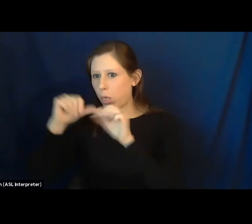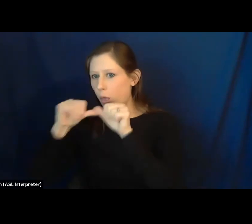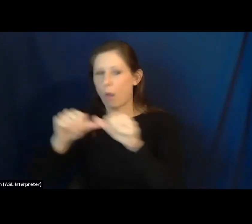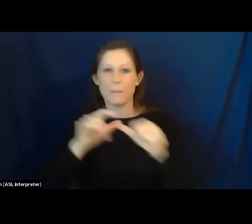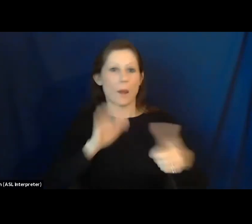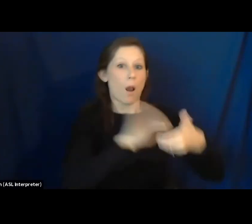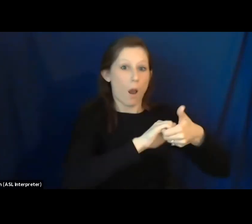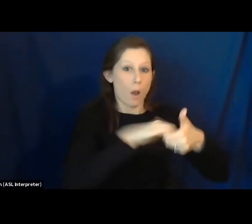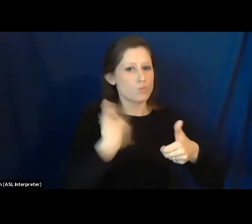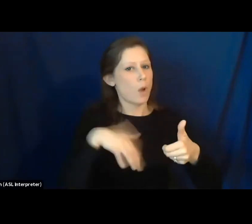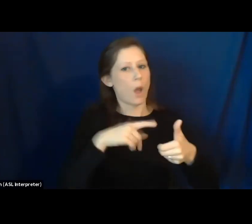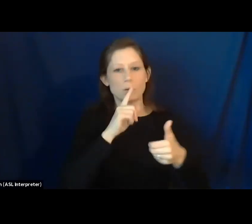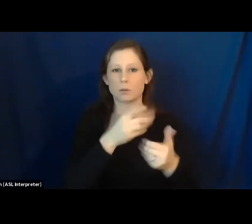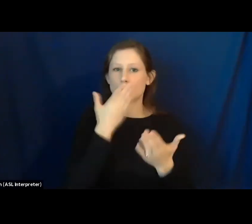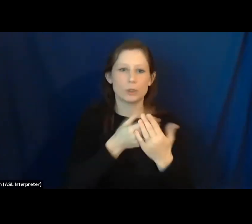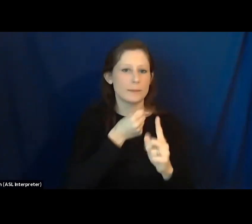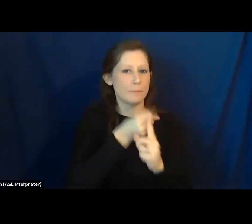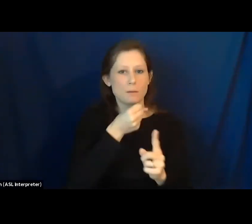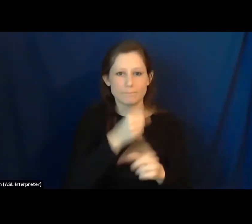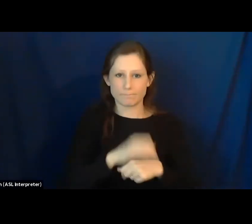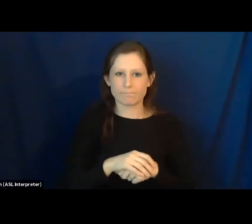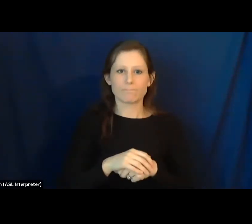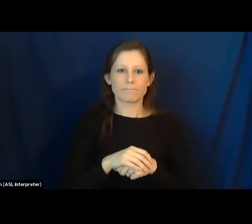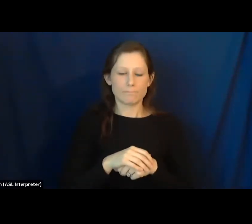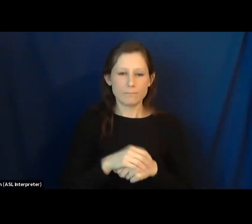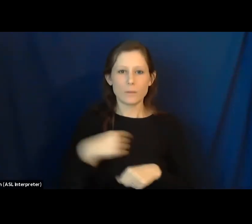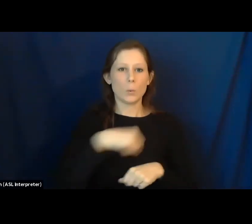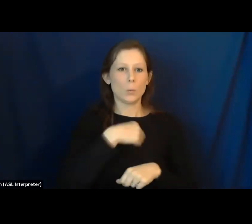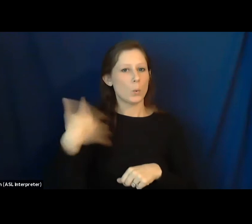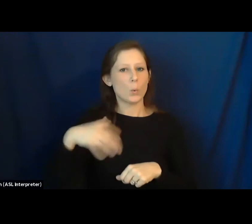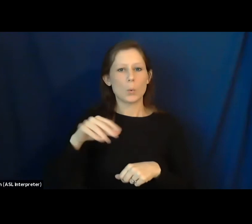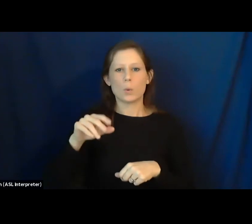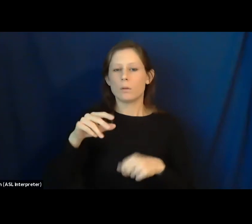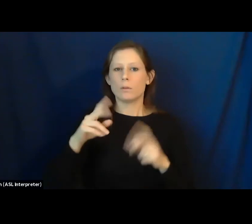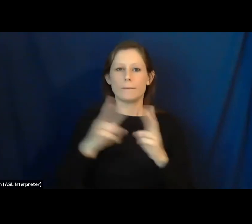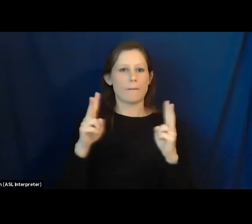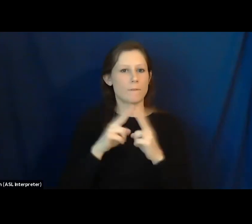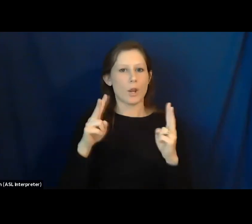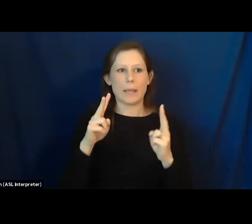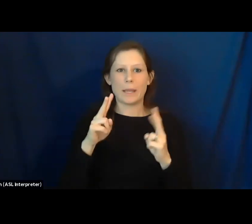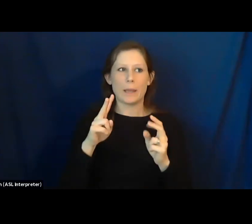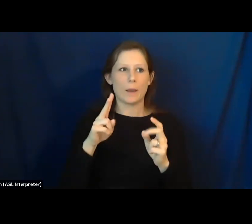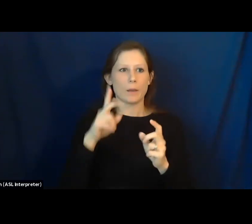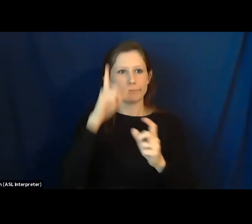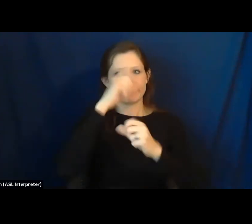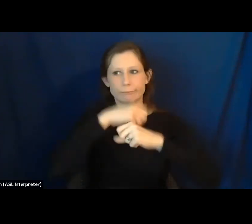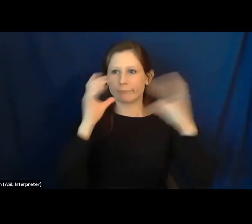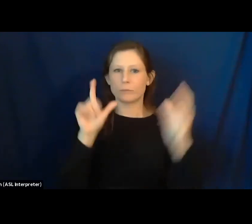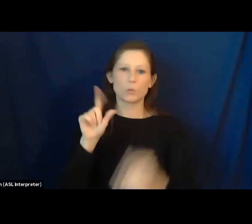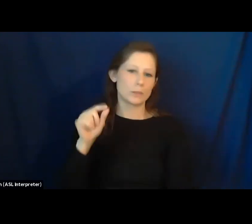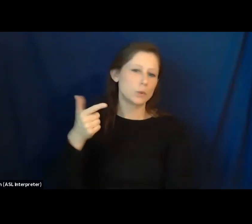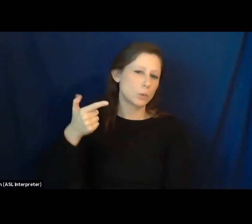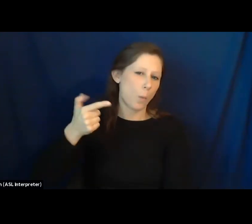So you know, we're very, very realistic for 2021 when it comes to the arts and culture